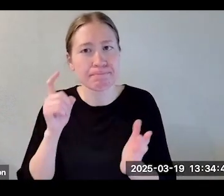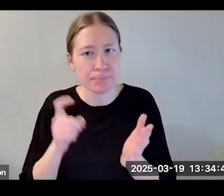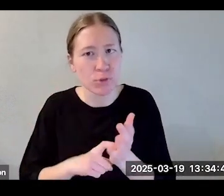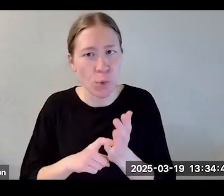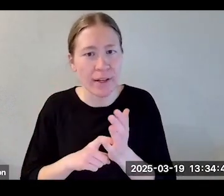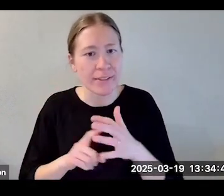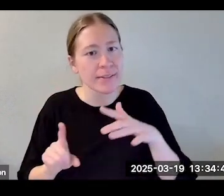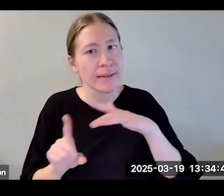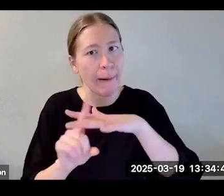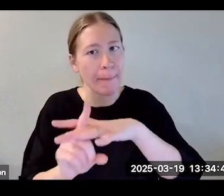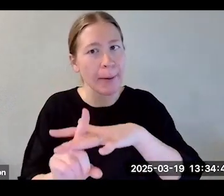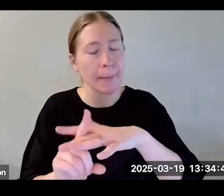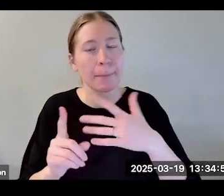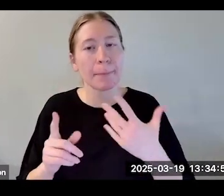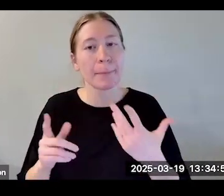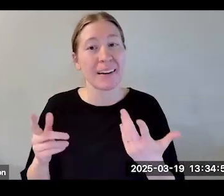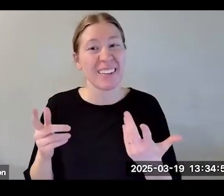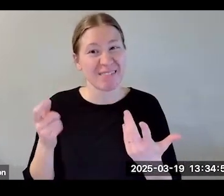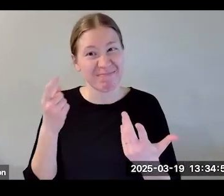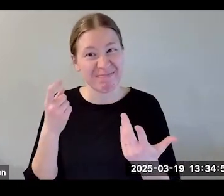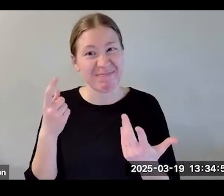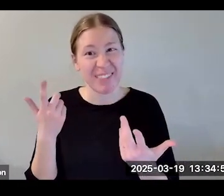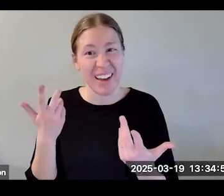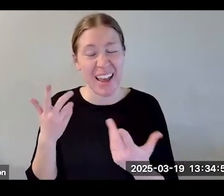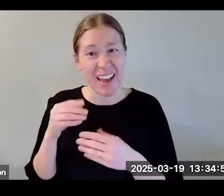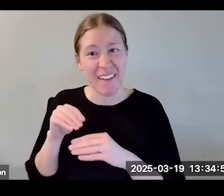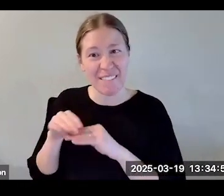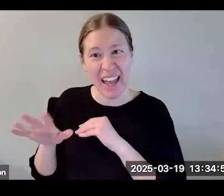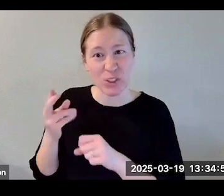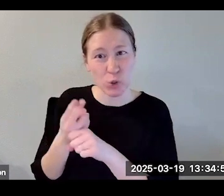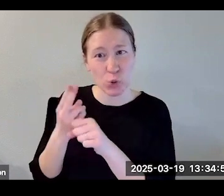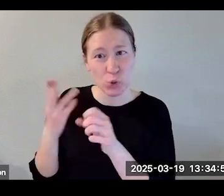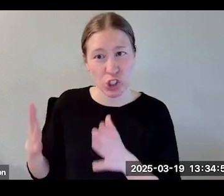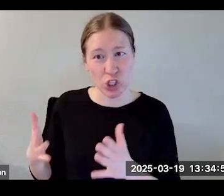but it does impact our users a lot. So be aware that if you're having a lot of blank lines,